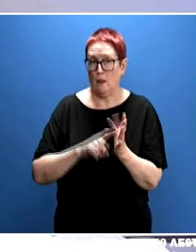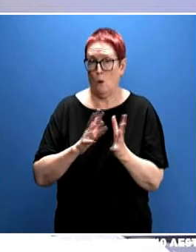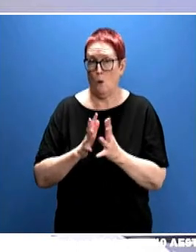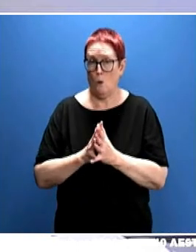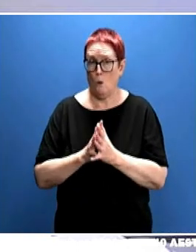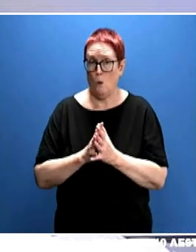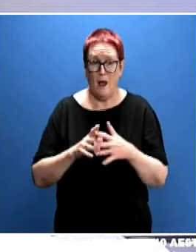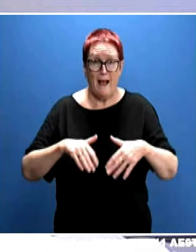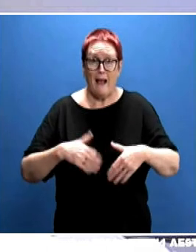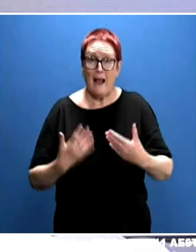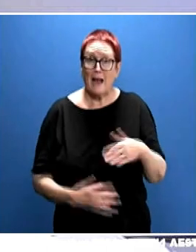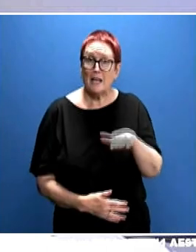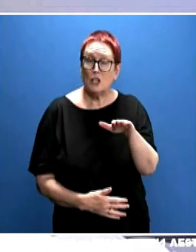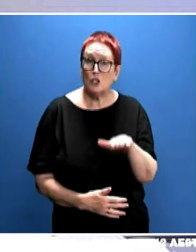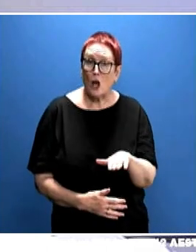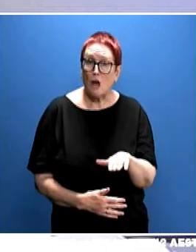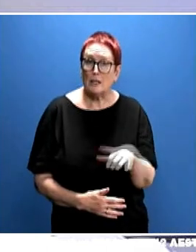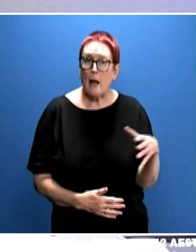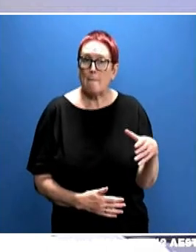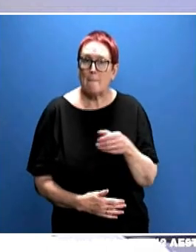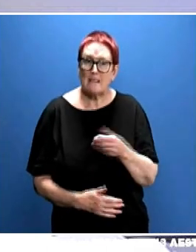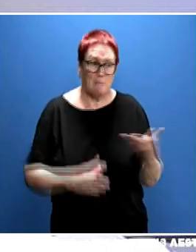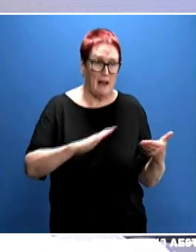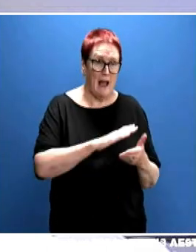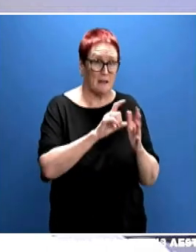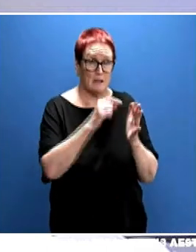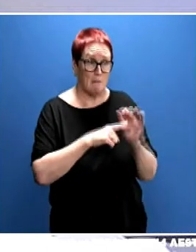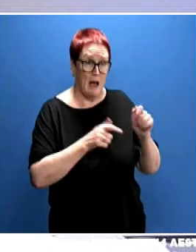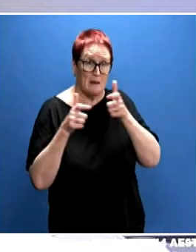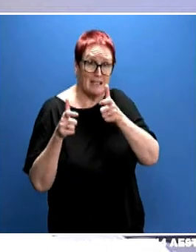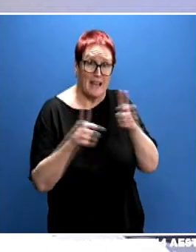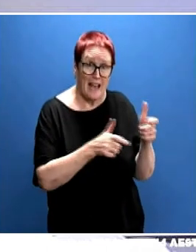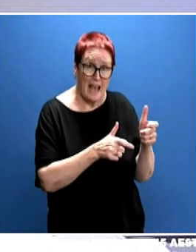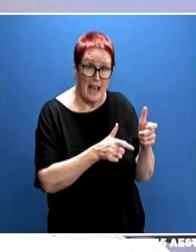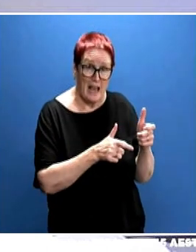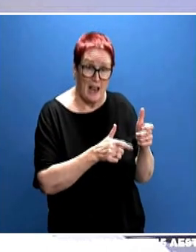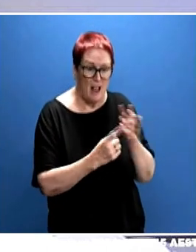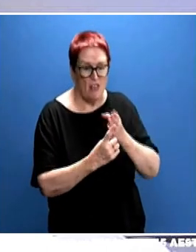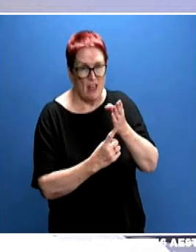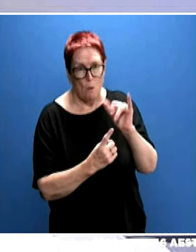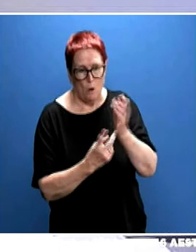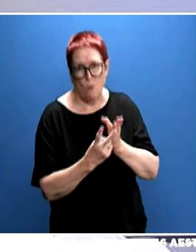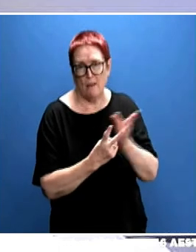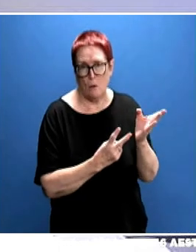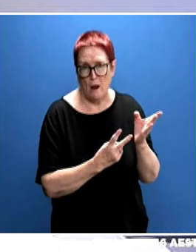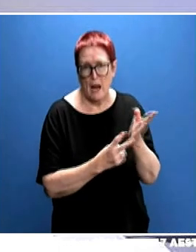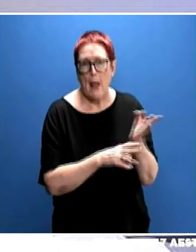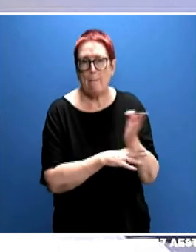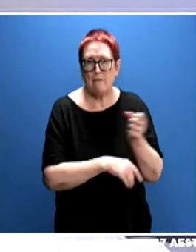a child has to be in the care of the department one way or another before they get into Secure Care?